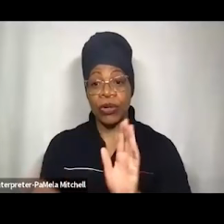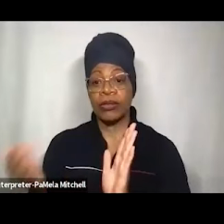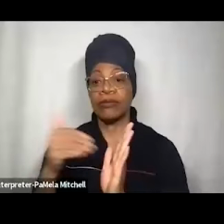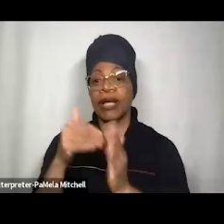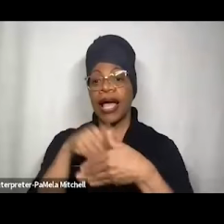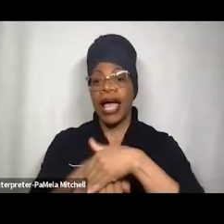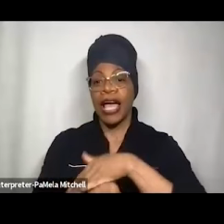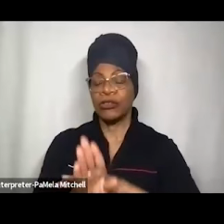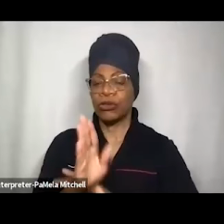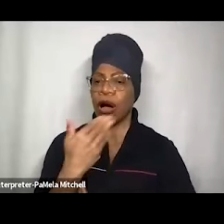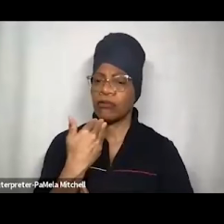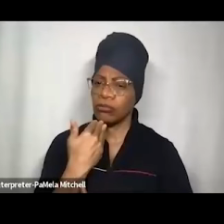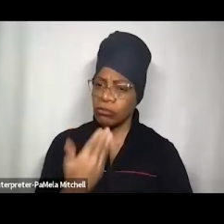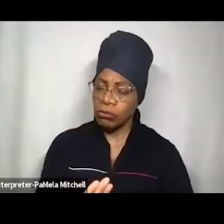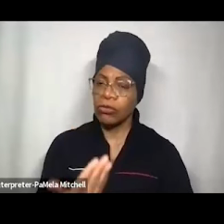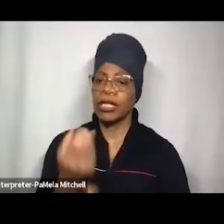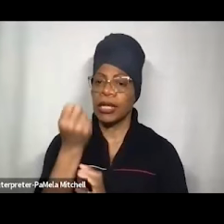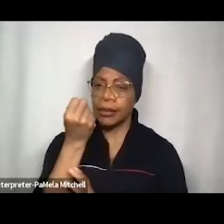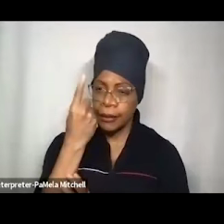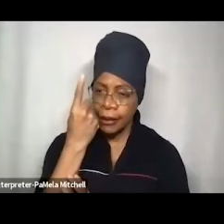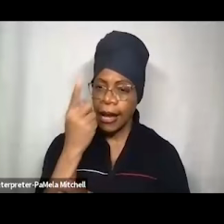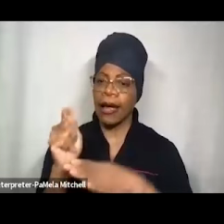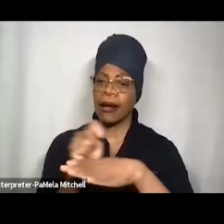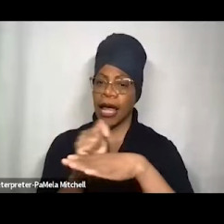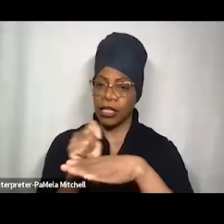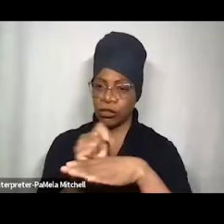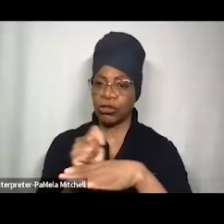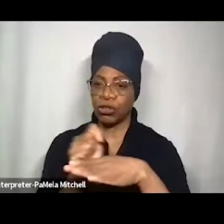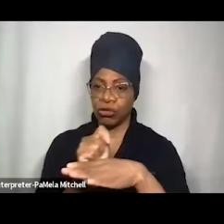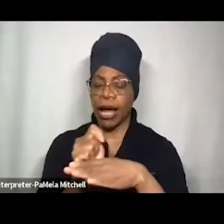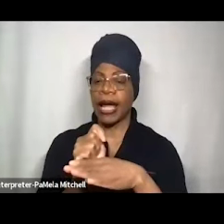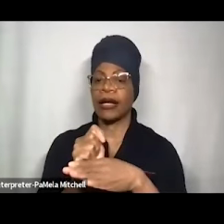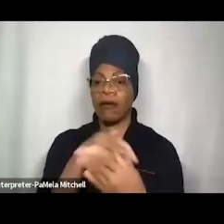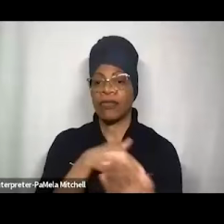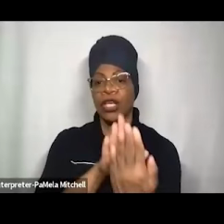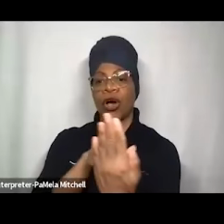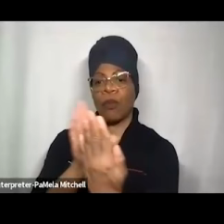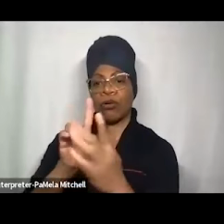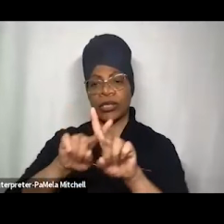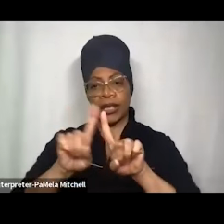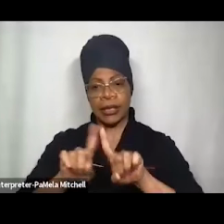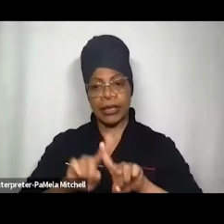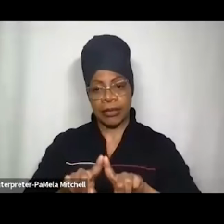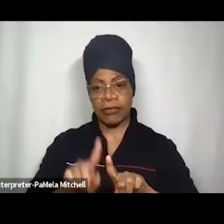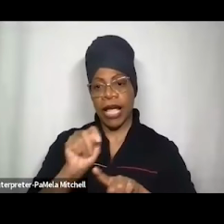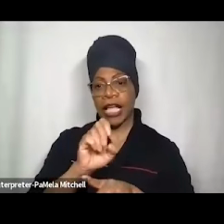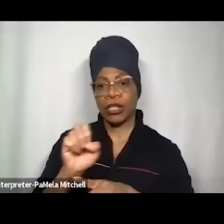are well versed and well-trained in these approaches and the instruments that we've talked about,